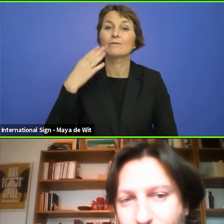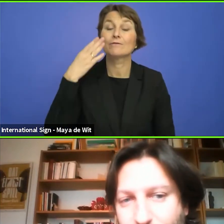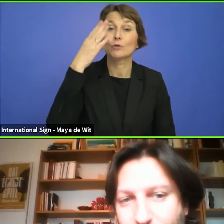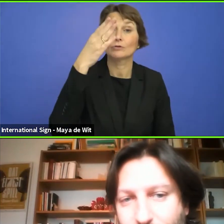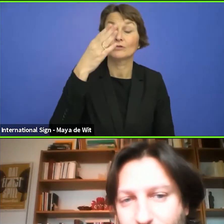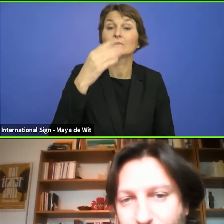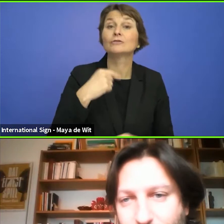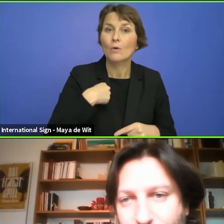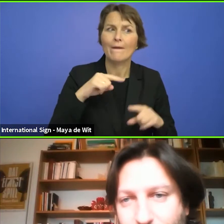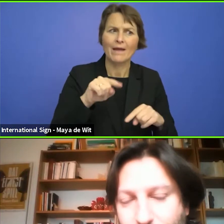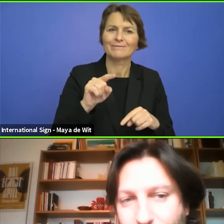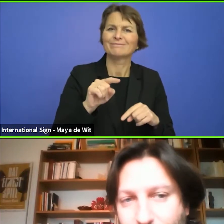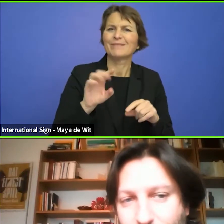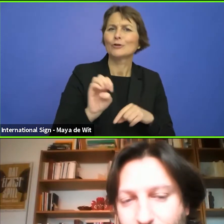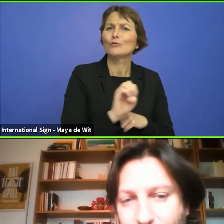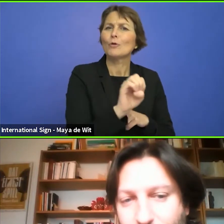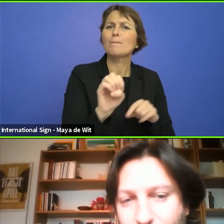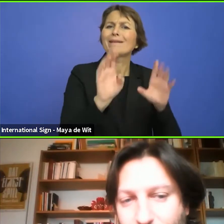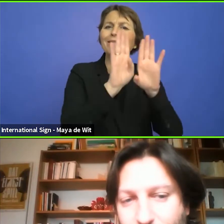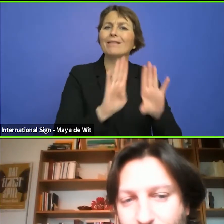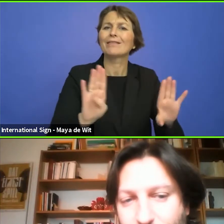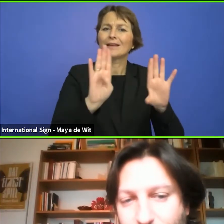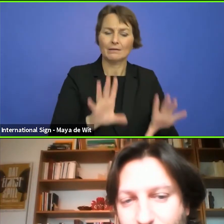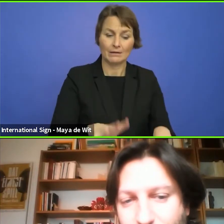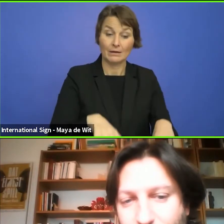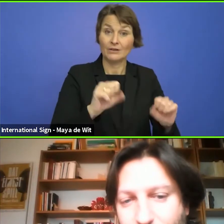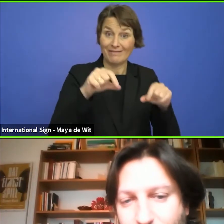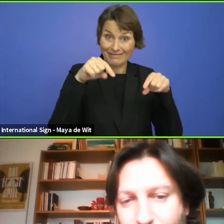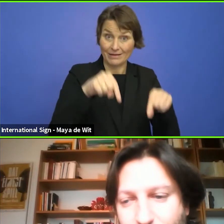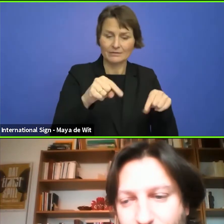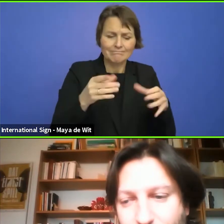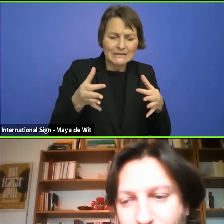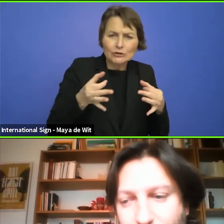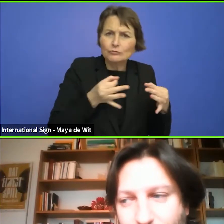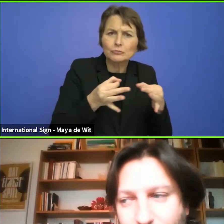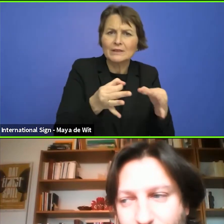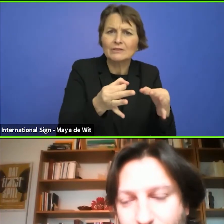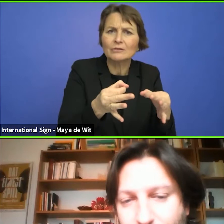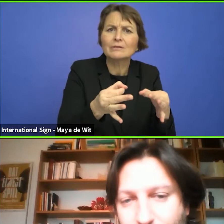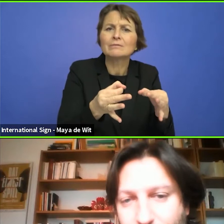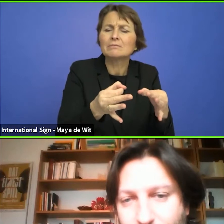a strategic action following the successful footsteps of the Europe of the Music Moves Europe